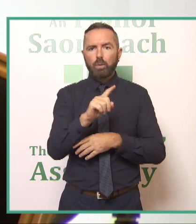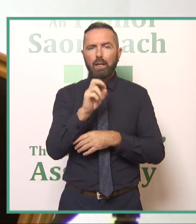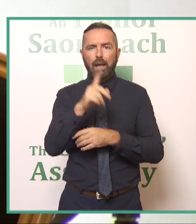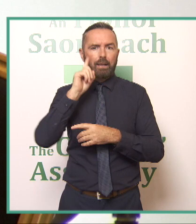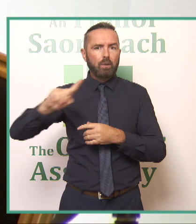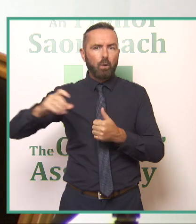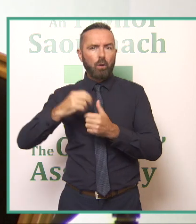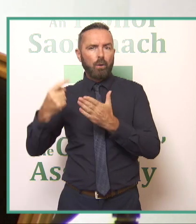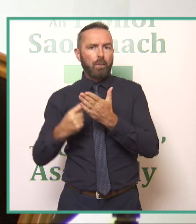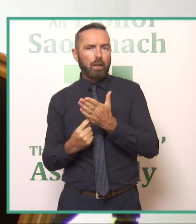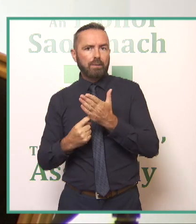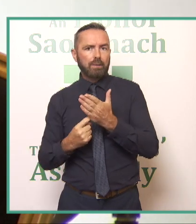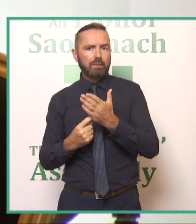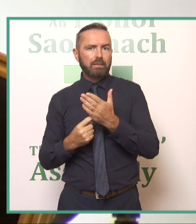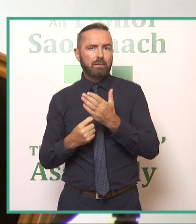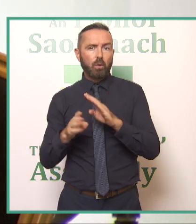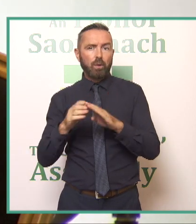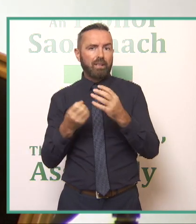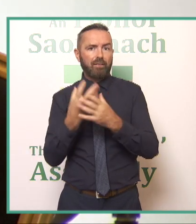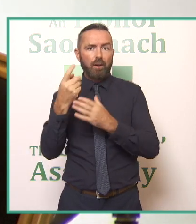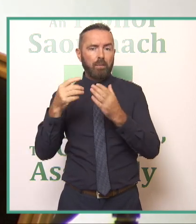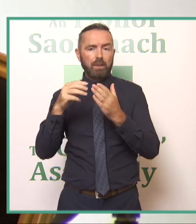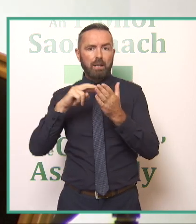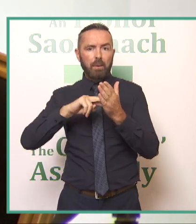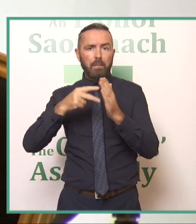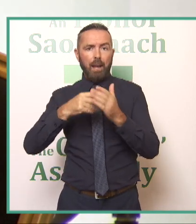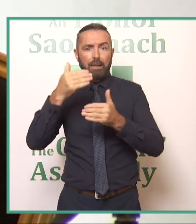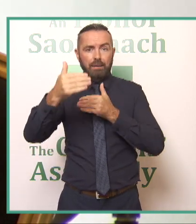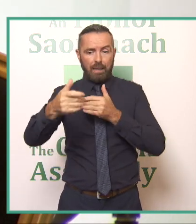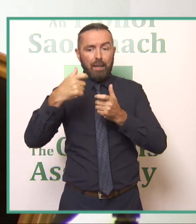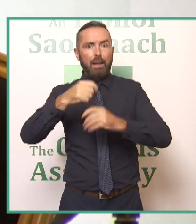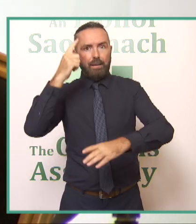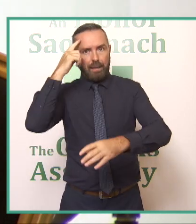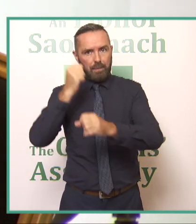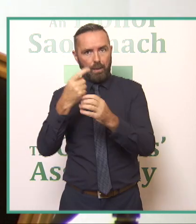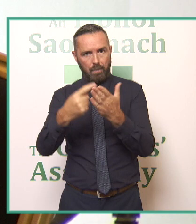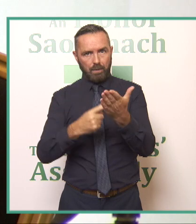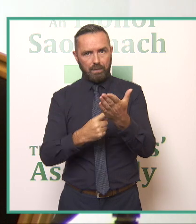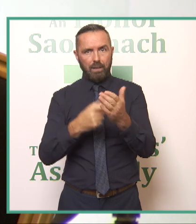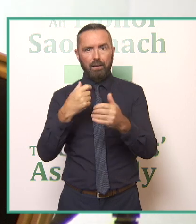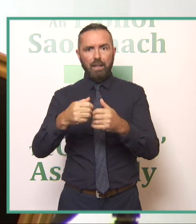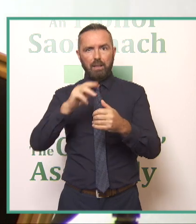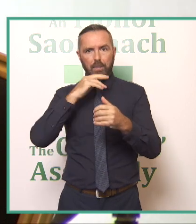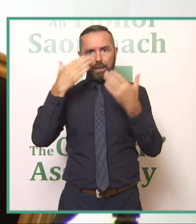those policies so in a development plan stage which then leads us to think all the planners